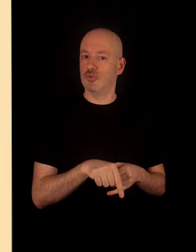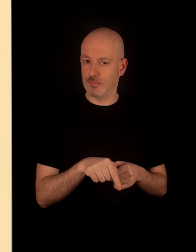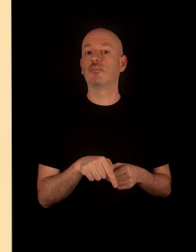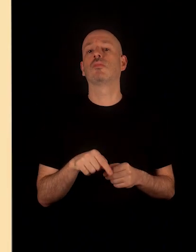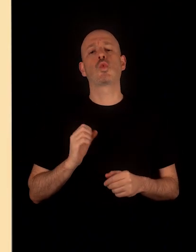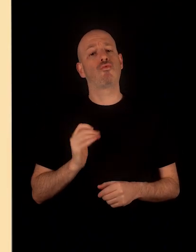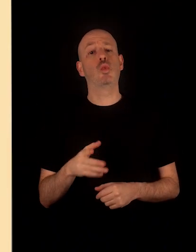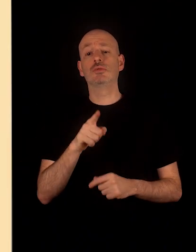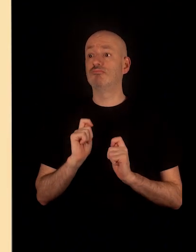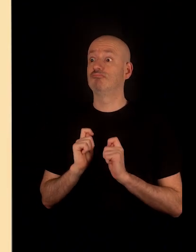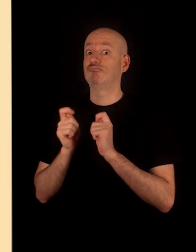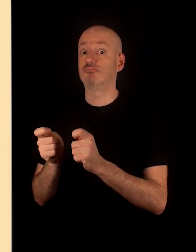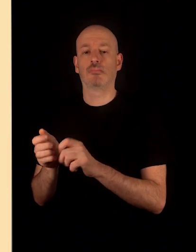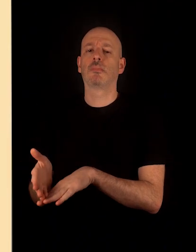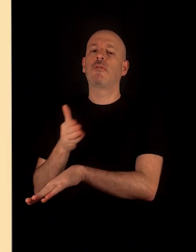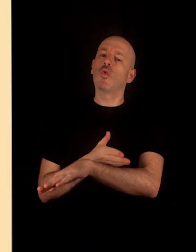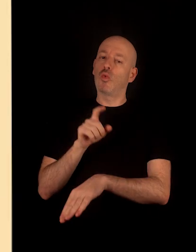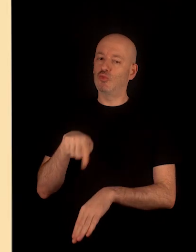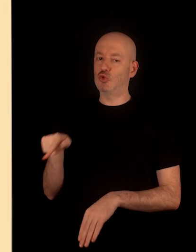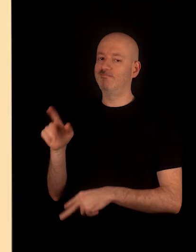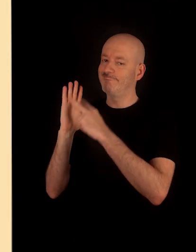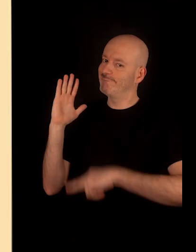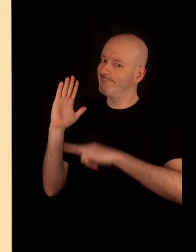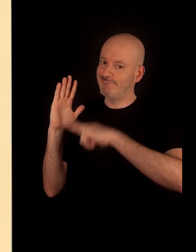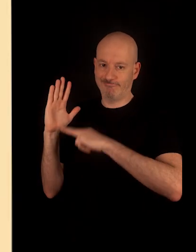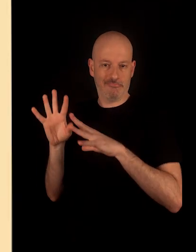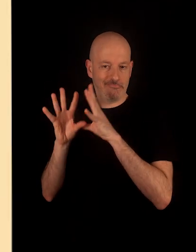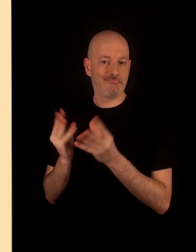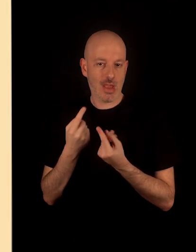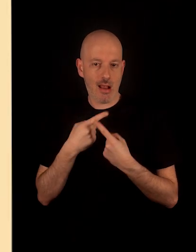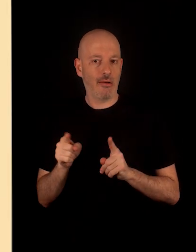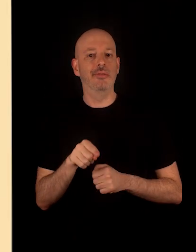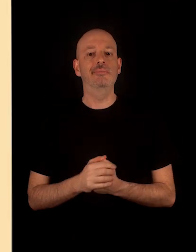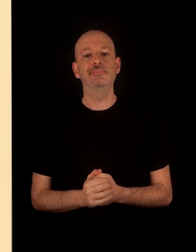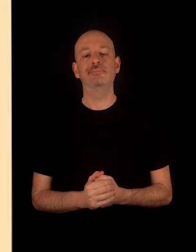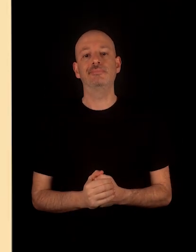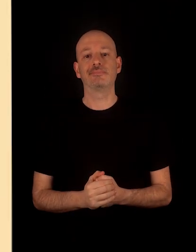As I mentioned, and the deadline for applications is the 16th of March 2026